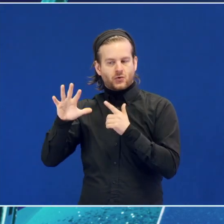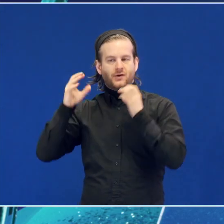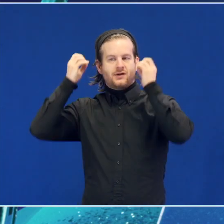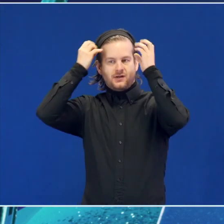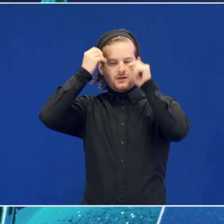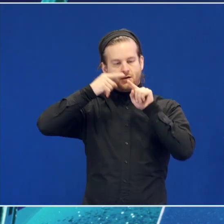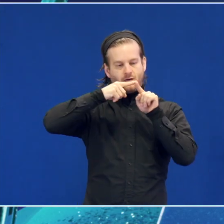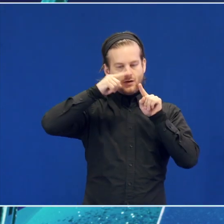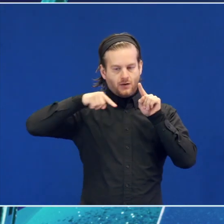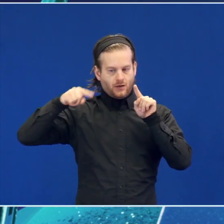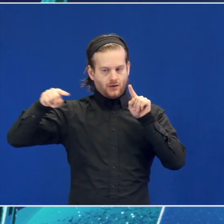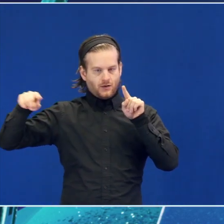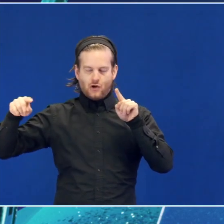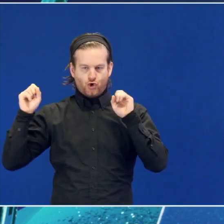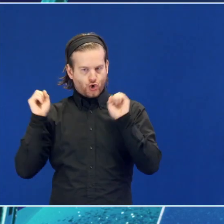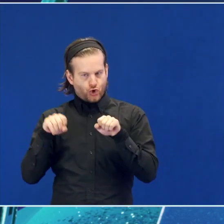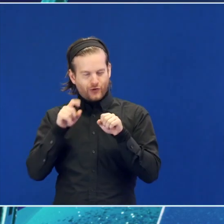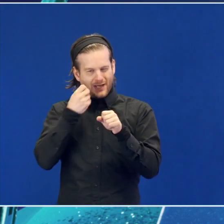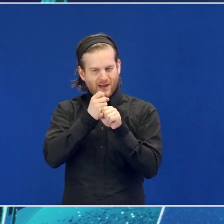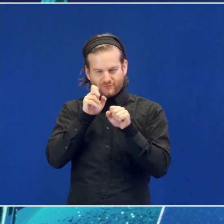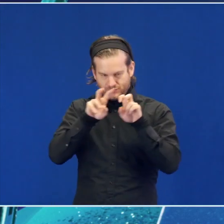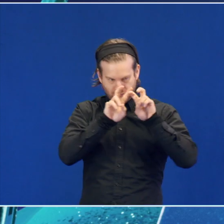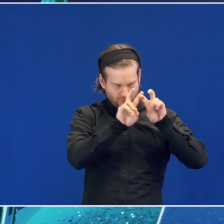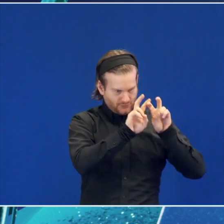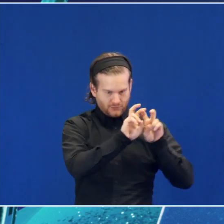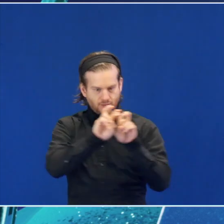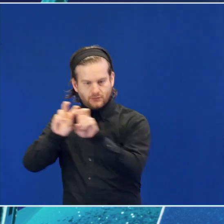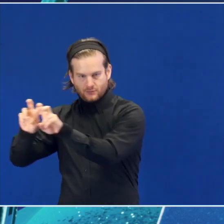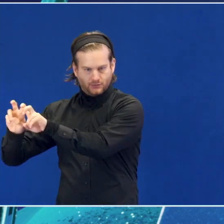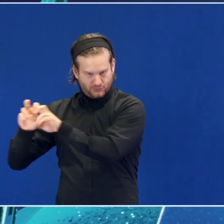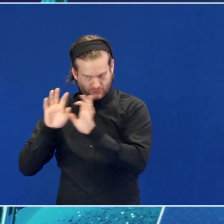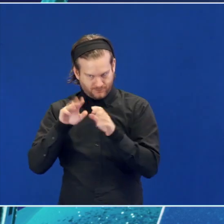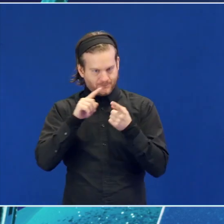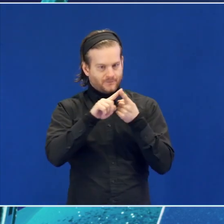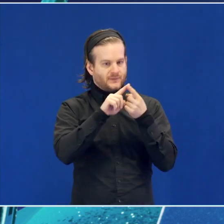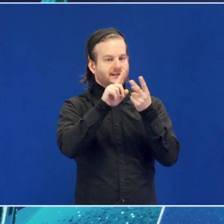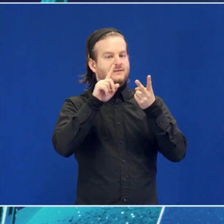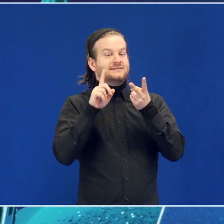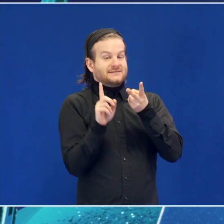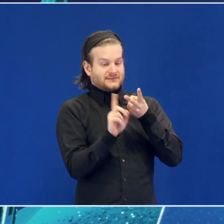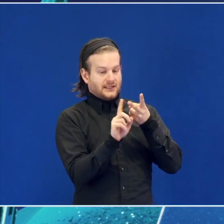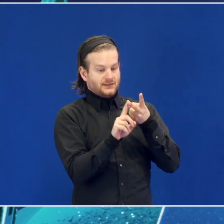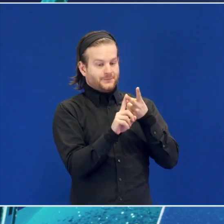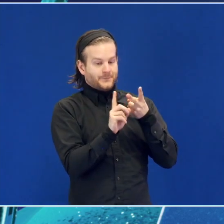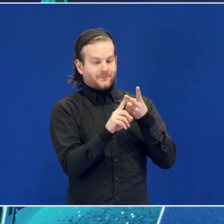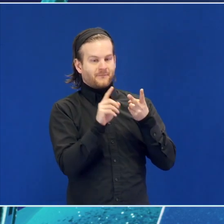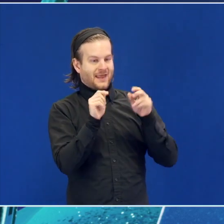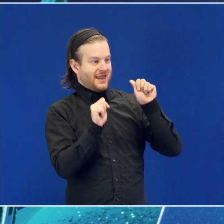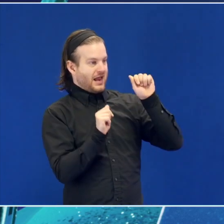Second thing is Navin mentioned like having AI help you by writing tests. I think that can be super useful.